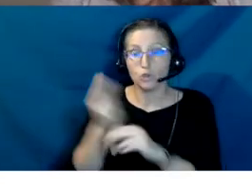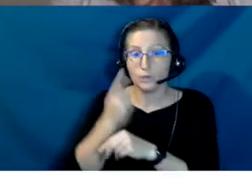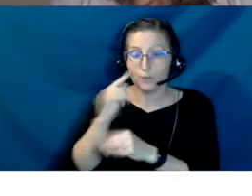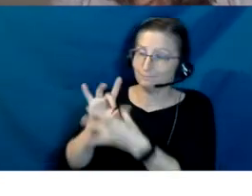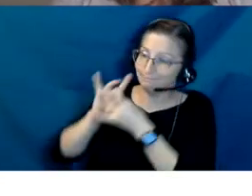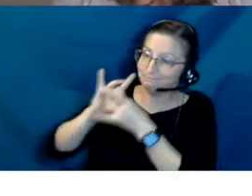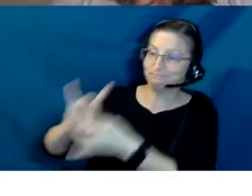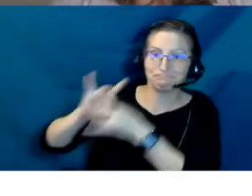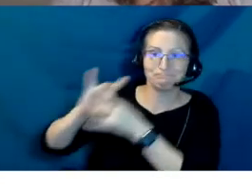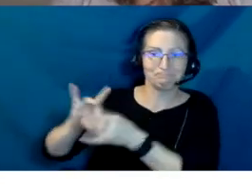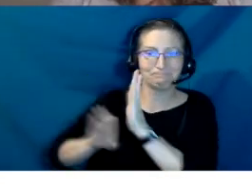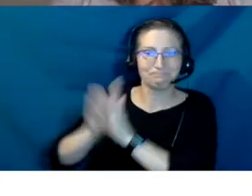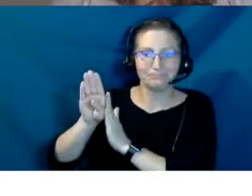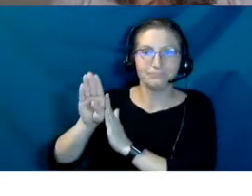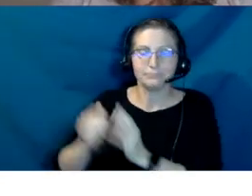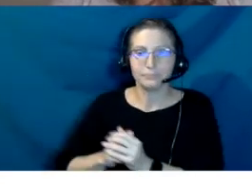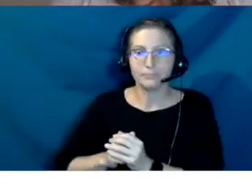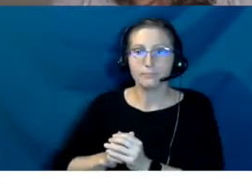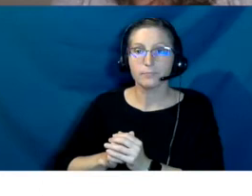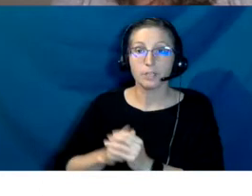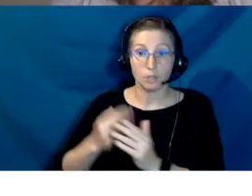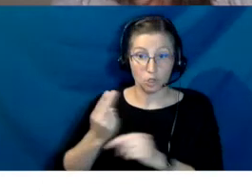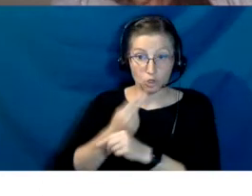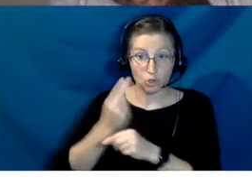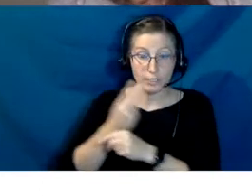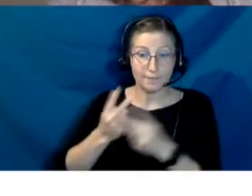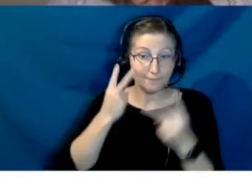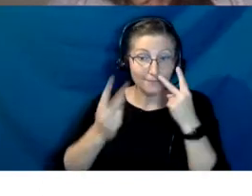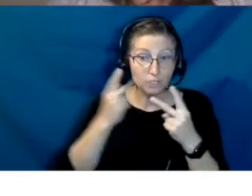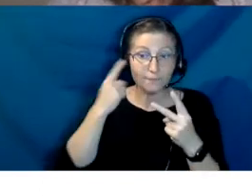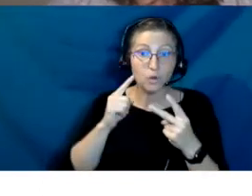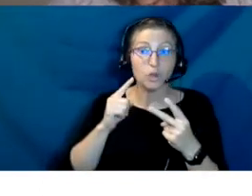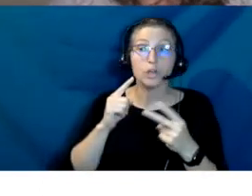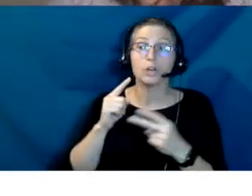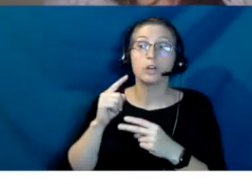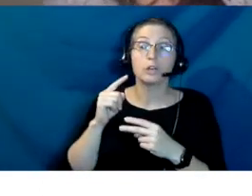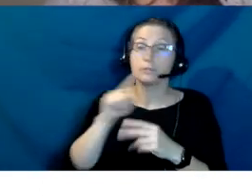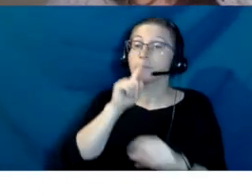We use our vision for auditory confirmation. So for example, if you hear a noise, let's